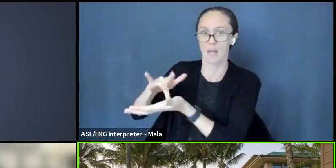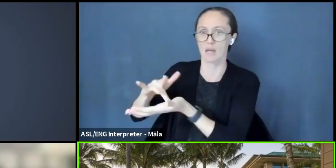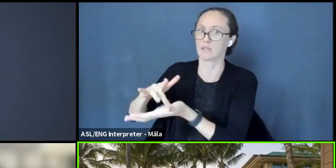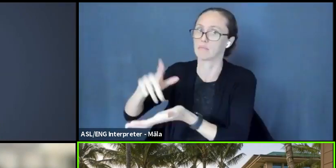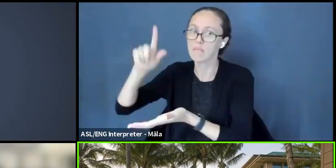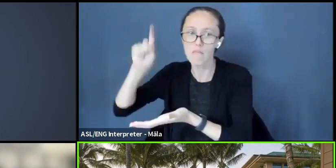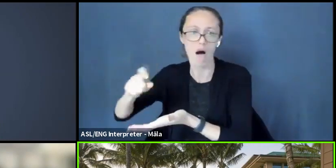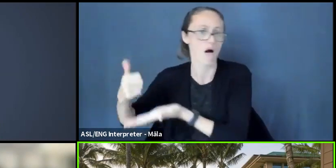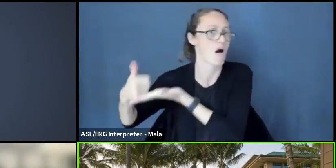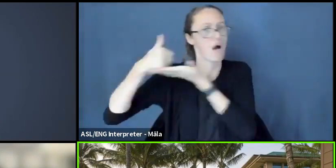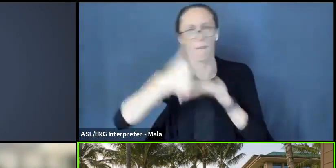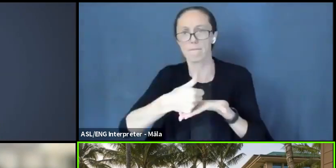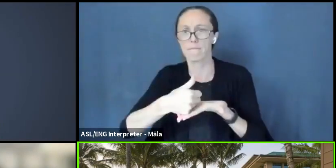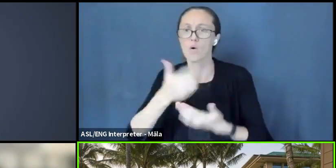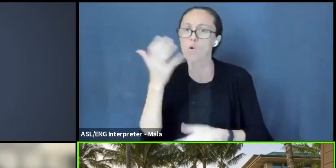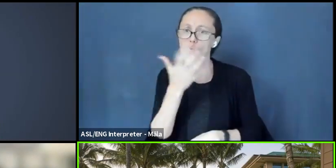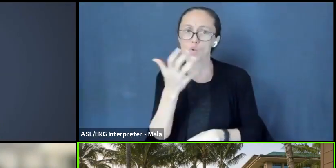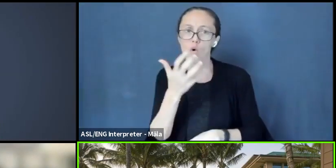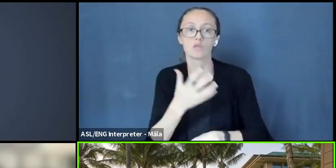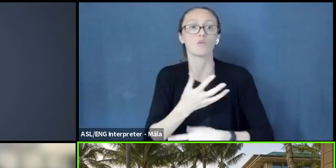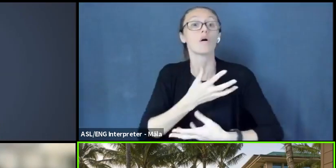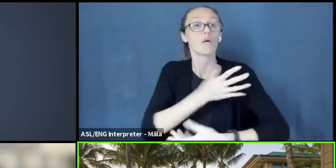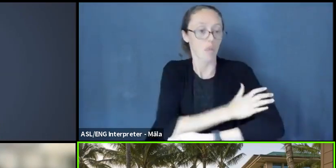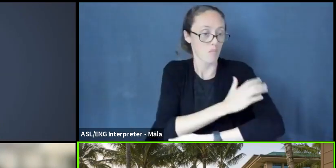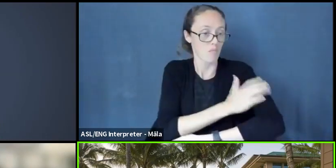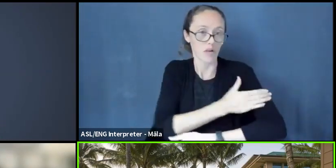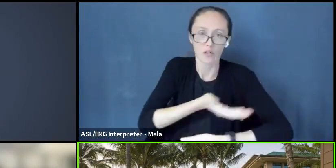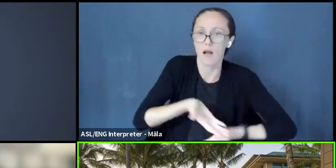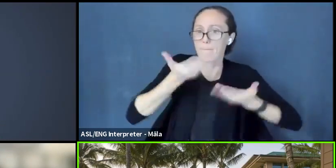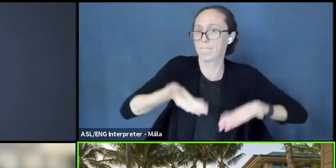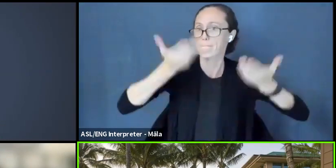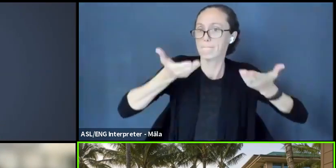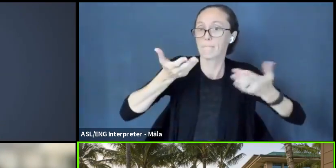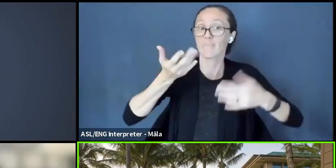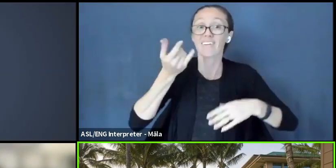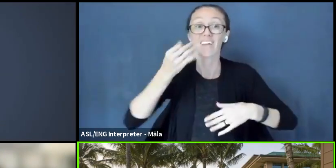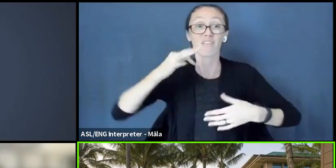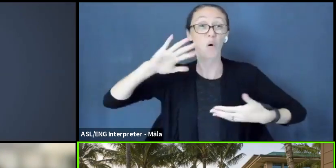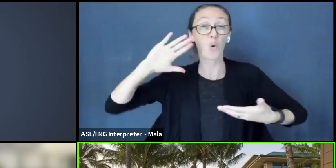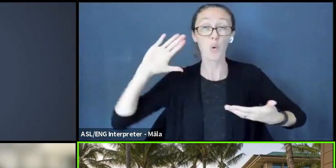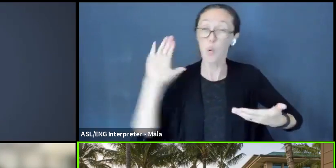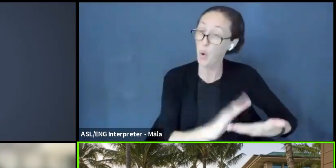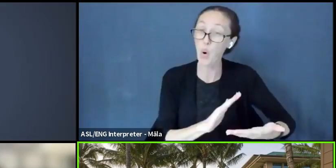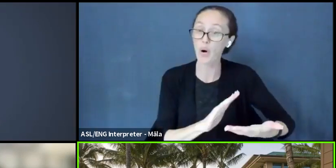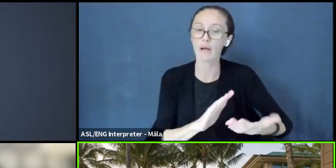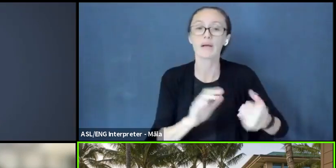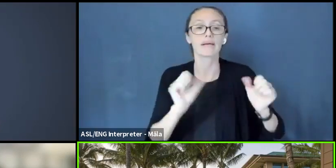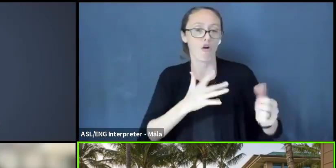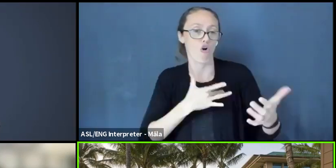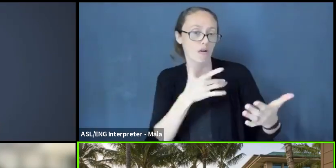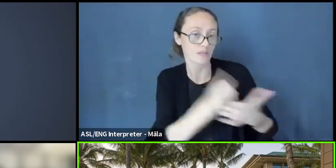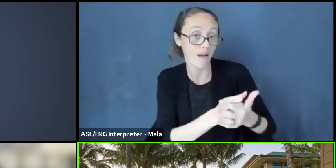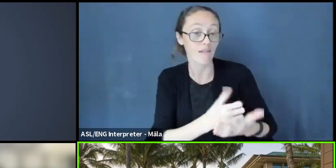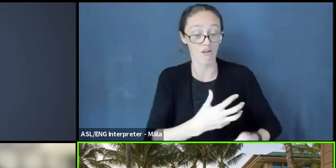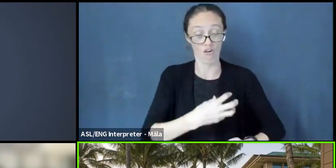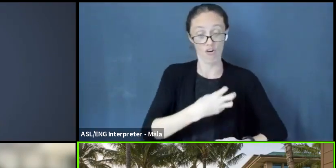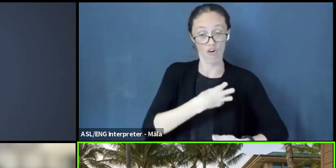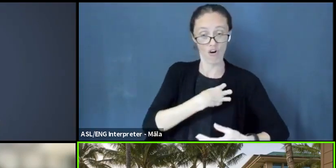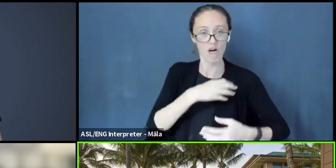If the blood pressure drops too low, they will get more of a heart attack. More of their heart cells will die off.